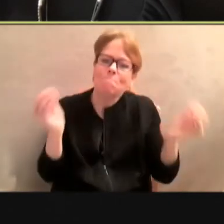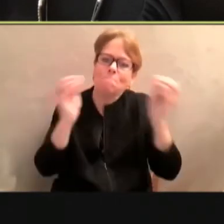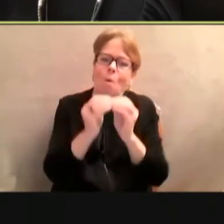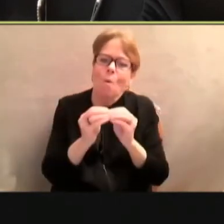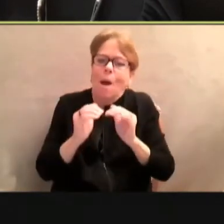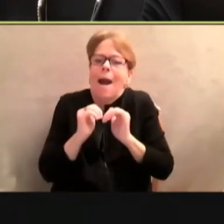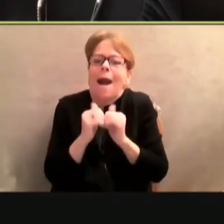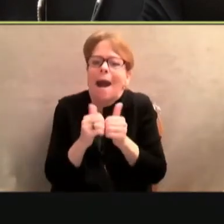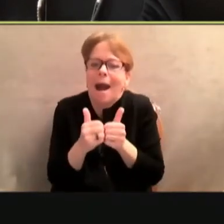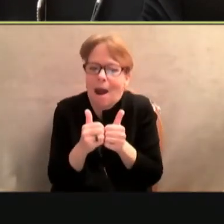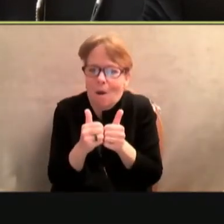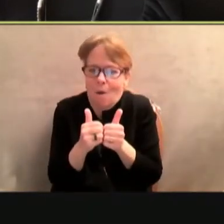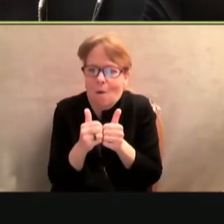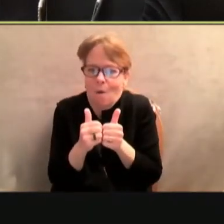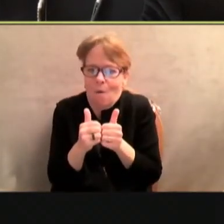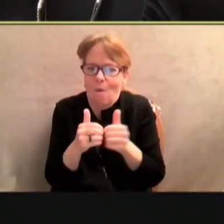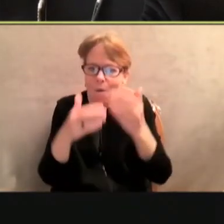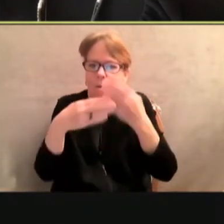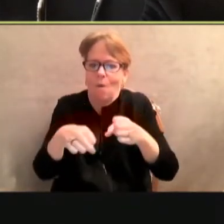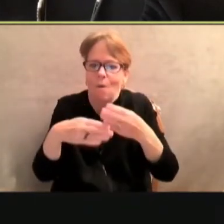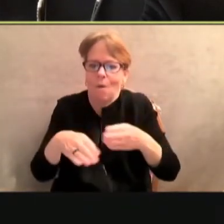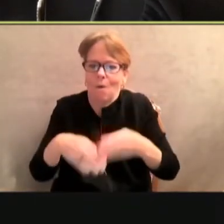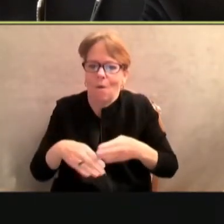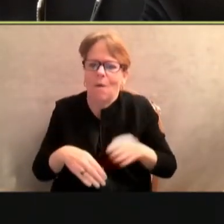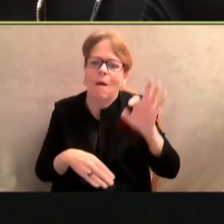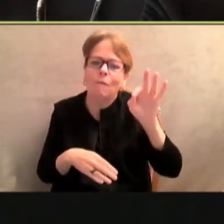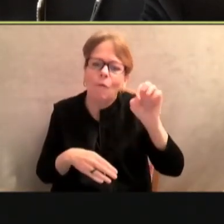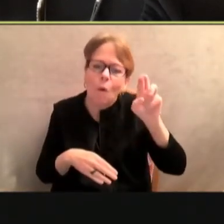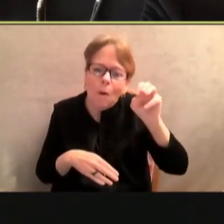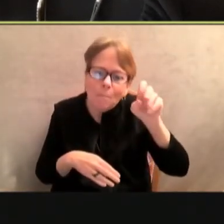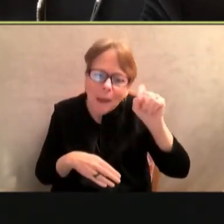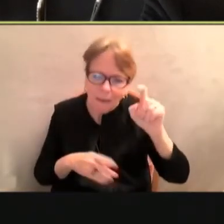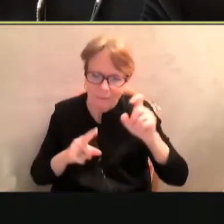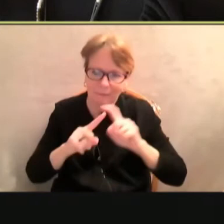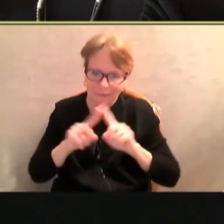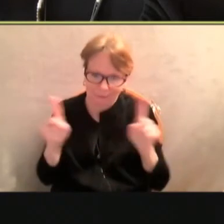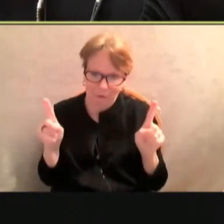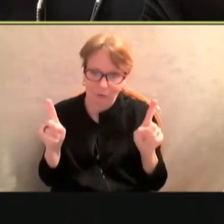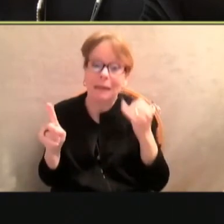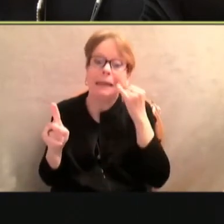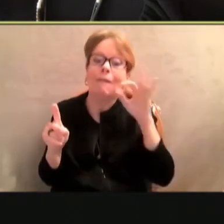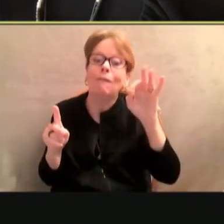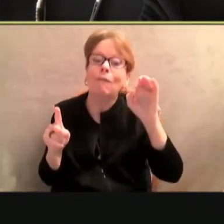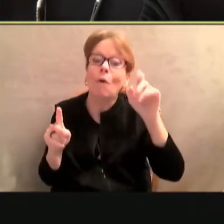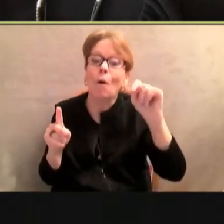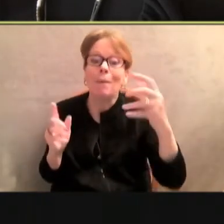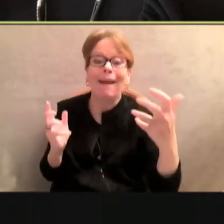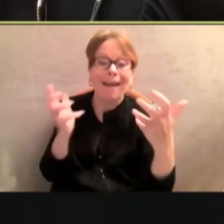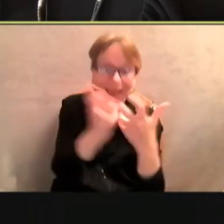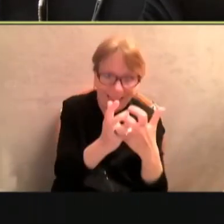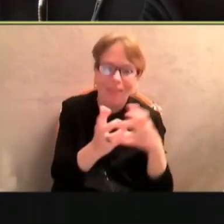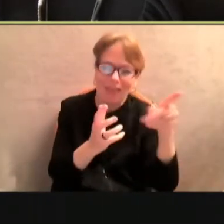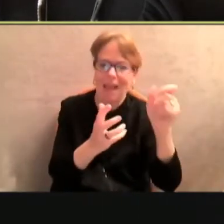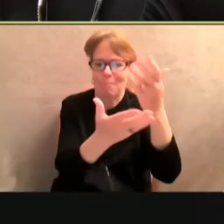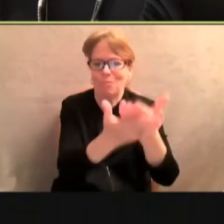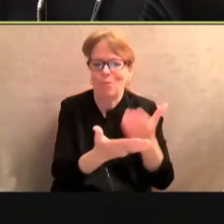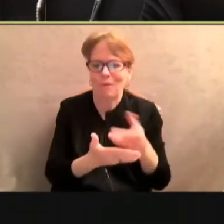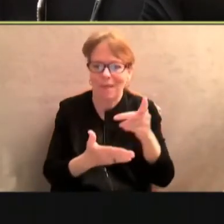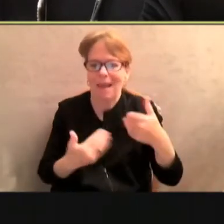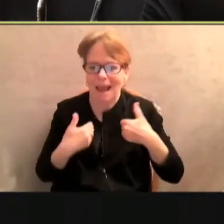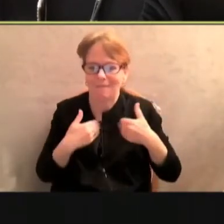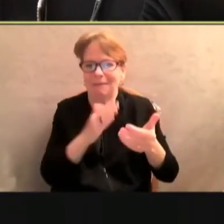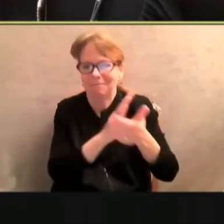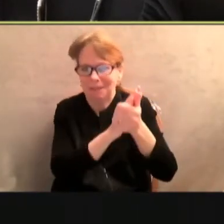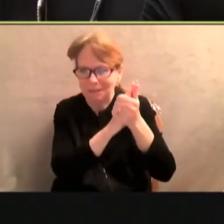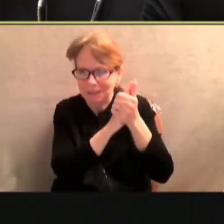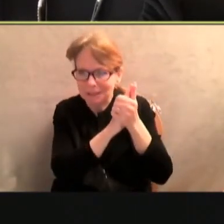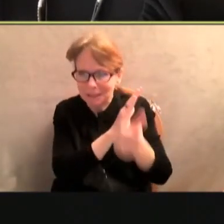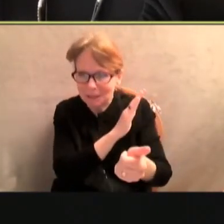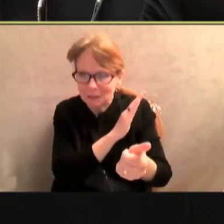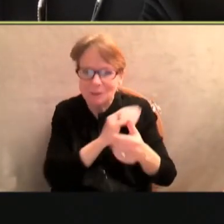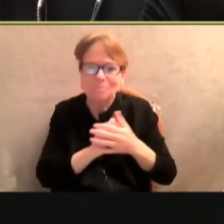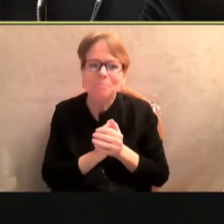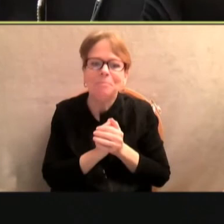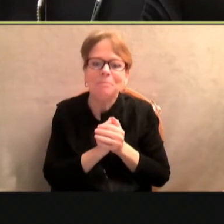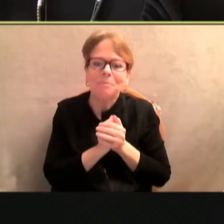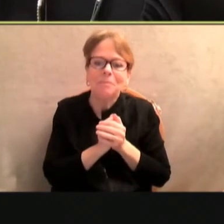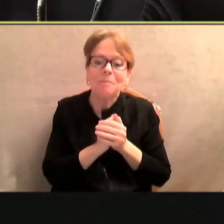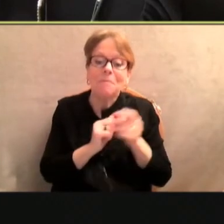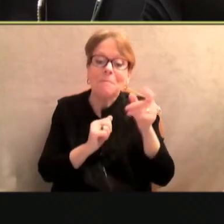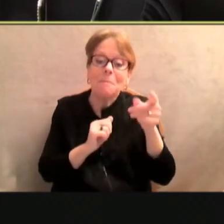demonstrate their competencies. With regard to internship, residency and employment, one